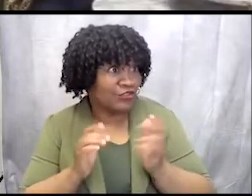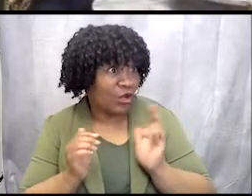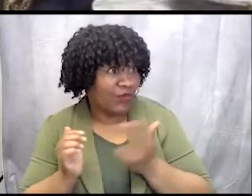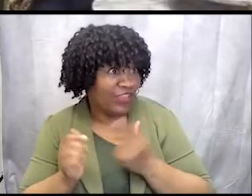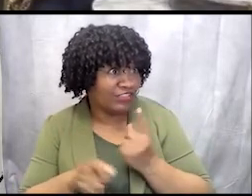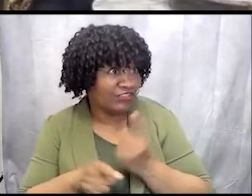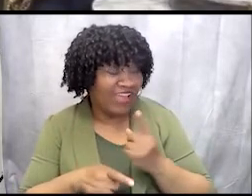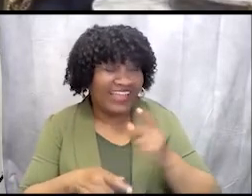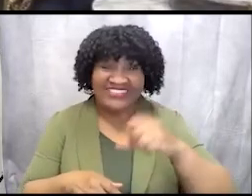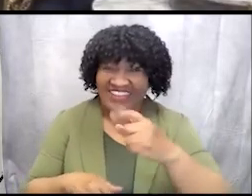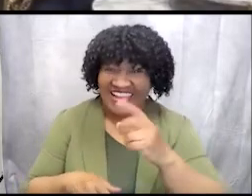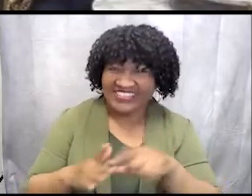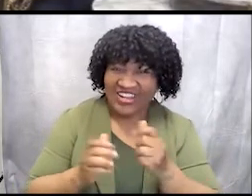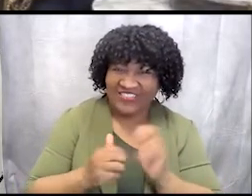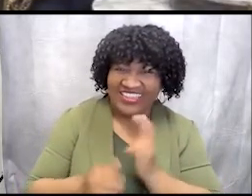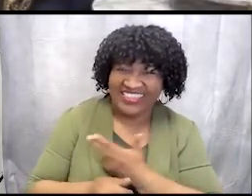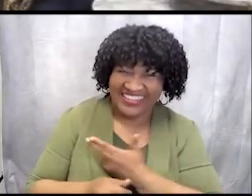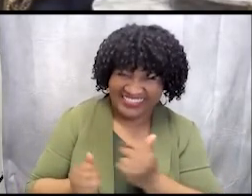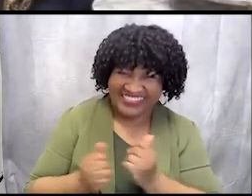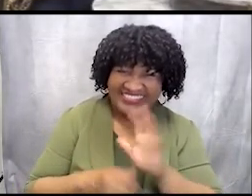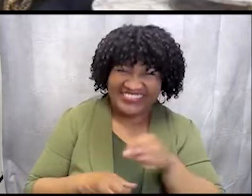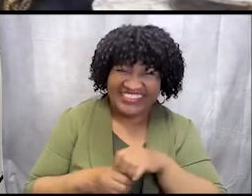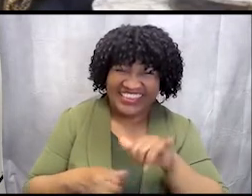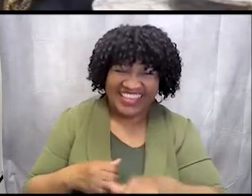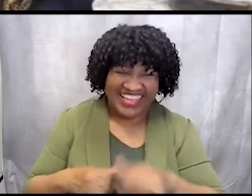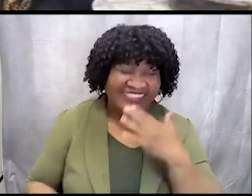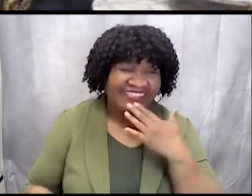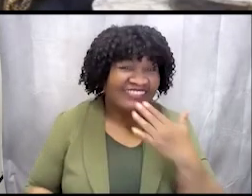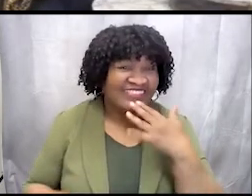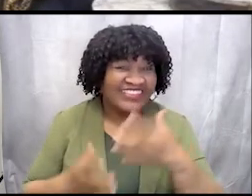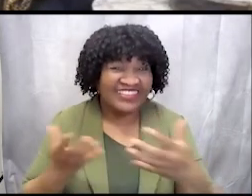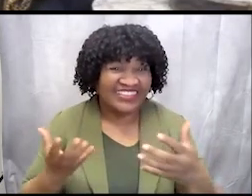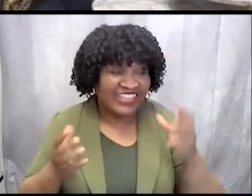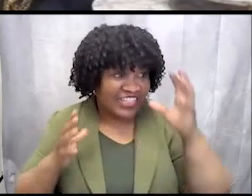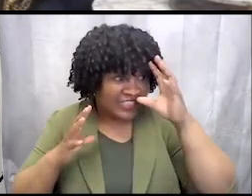That's right. Absolutely. Thank you. Chancellor Young?